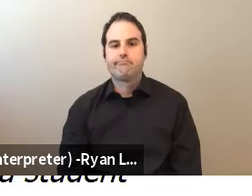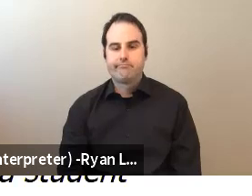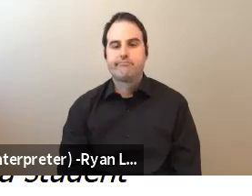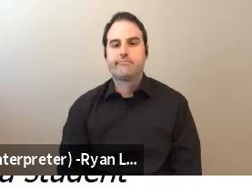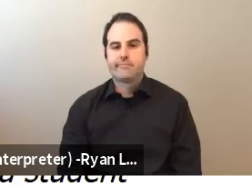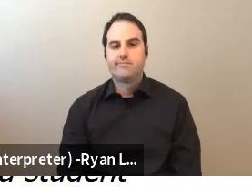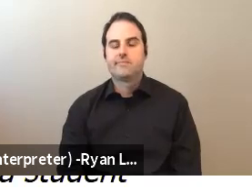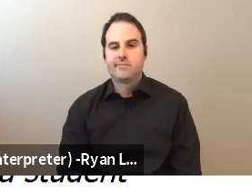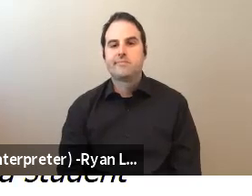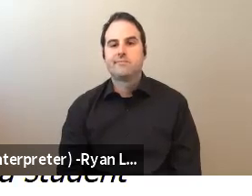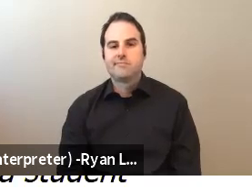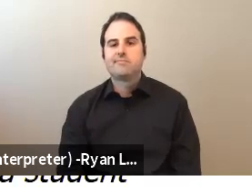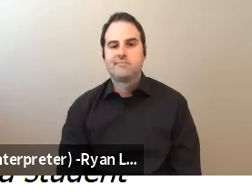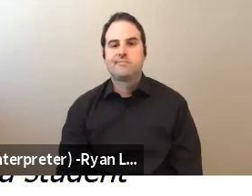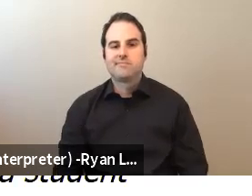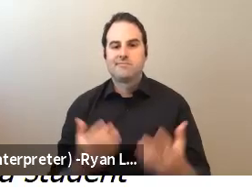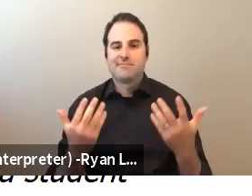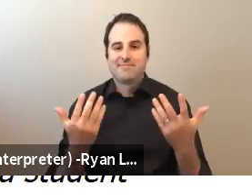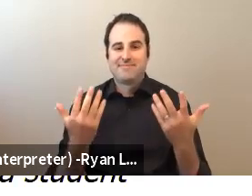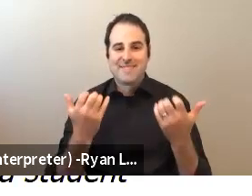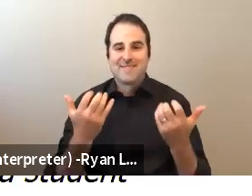Sally Potter: Now that we all want to cry. I'm going to give you one more slide.